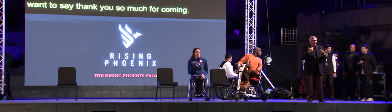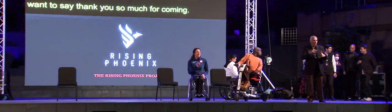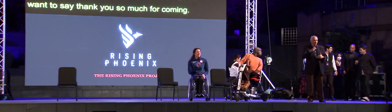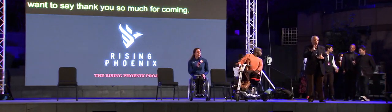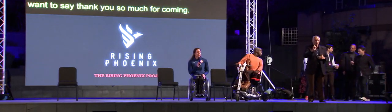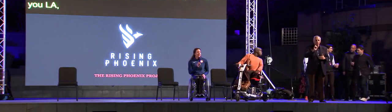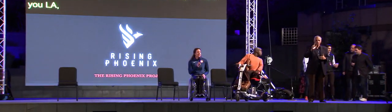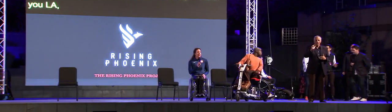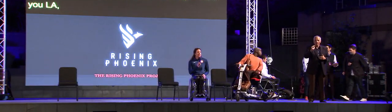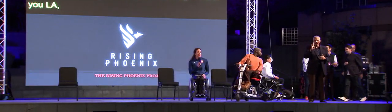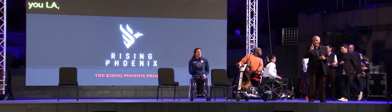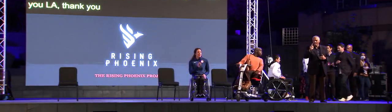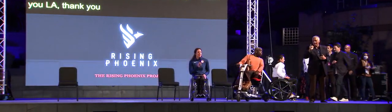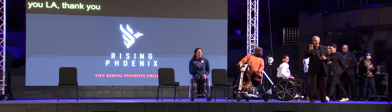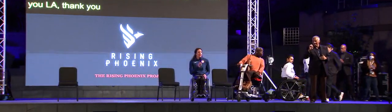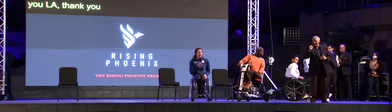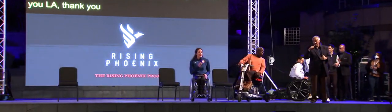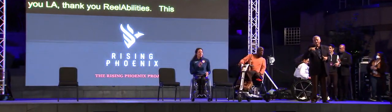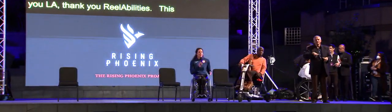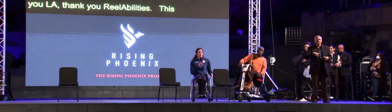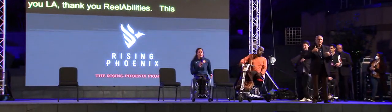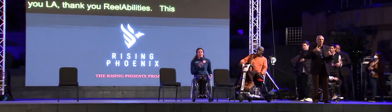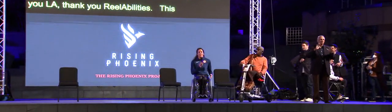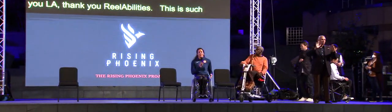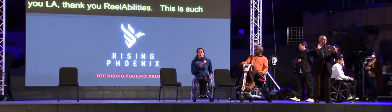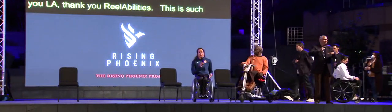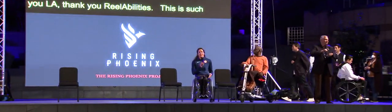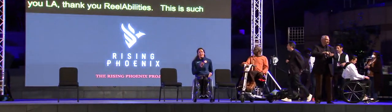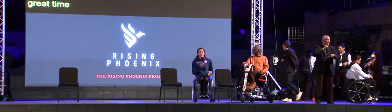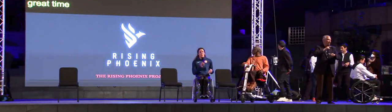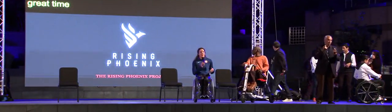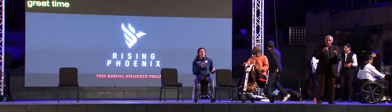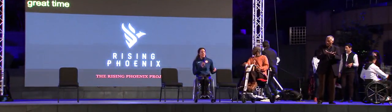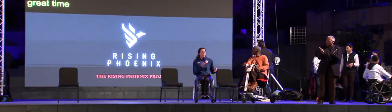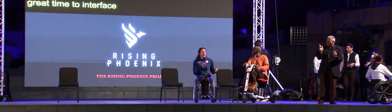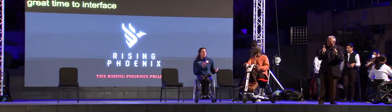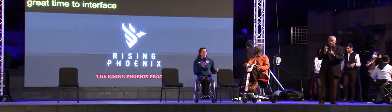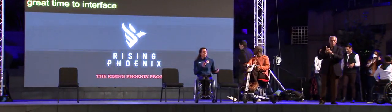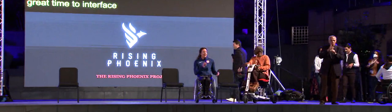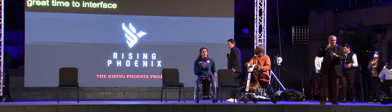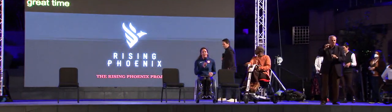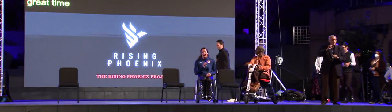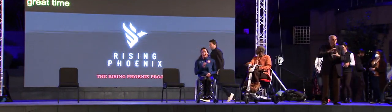This is such a great time to celebrate people with disabilities and the stories that we have to tell,